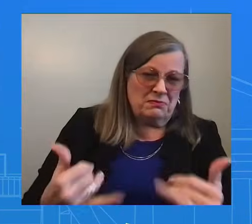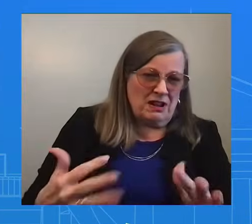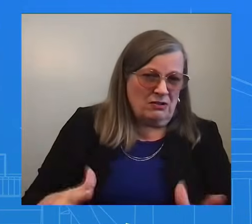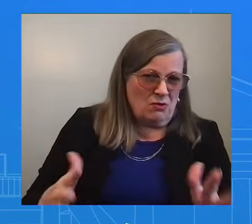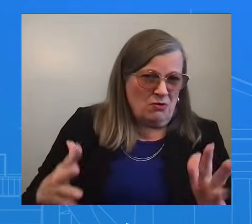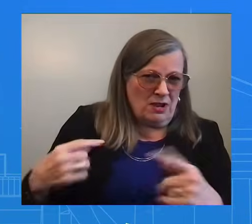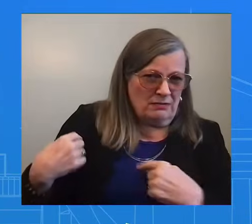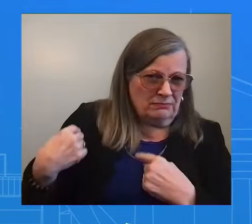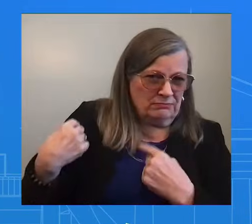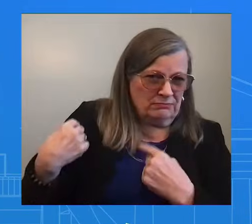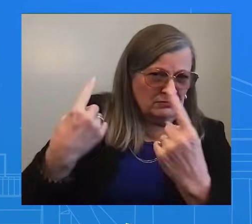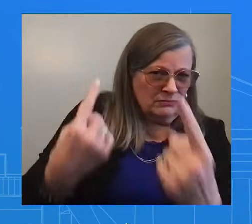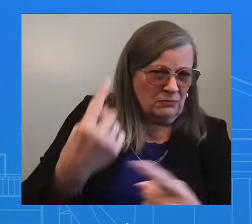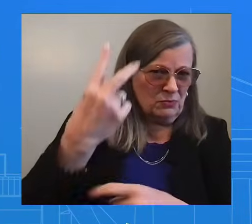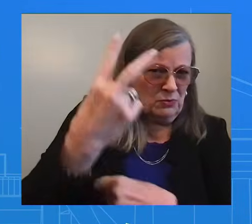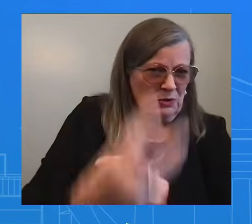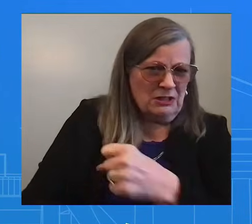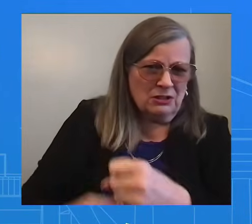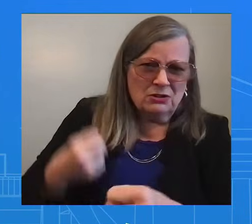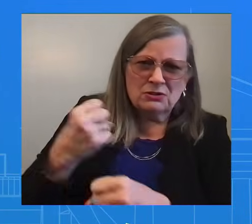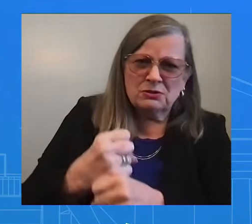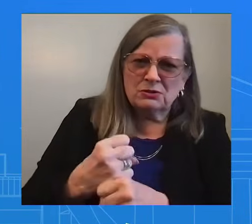The Senate sent back Julie Su's nomination.